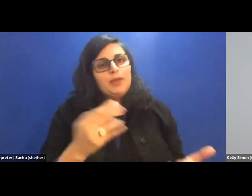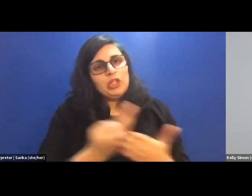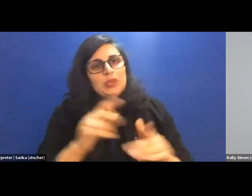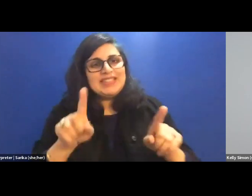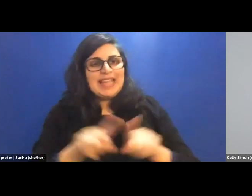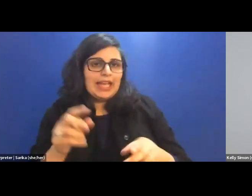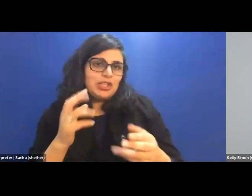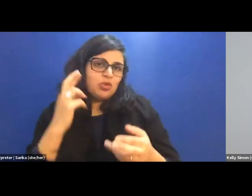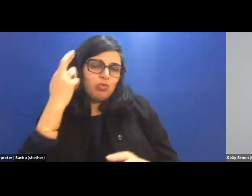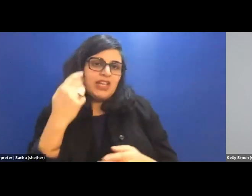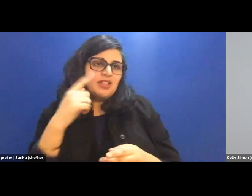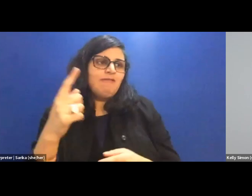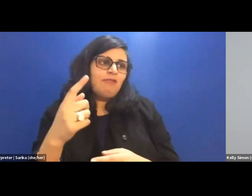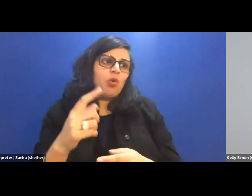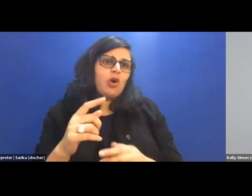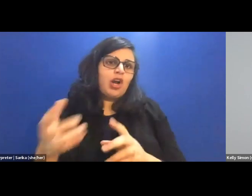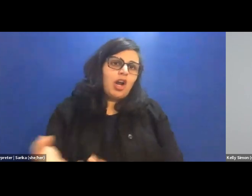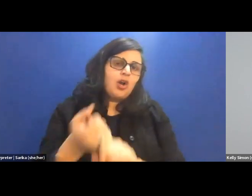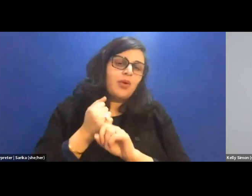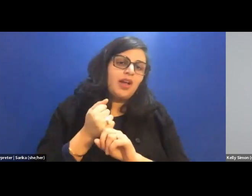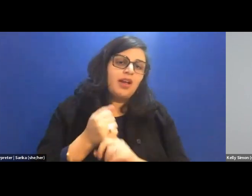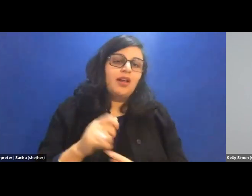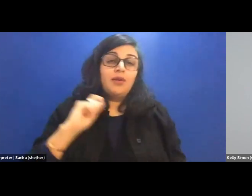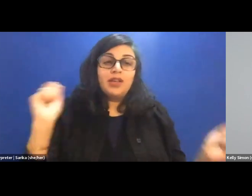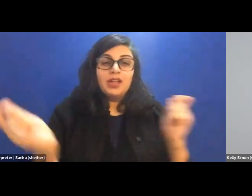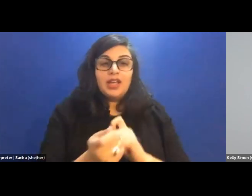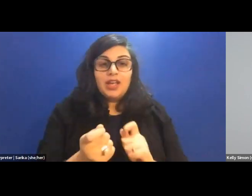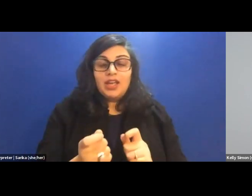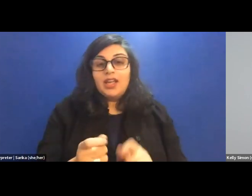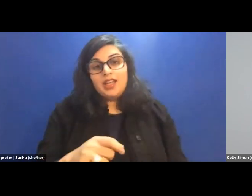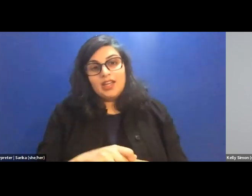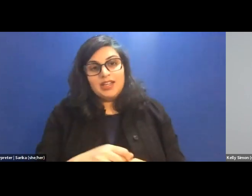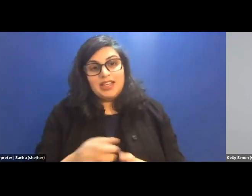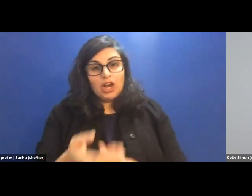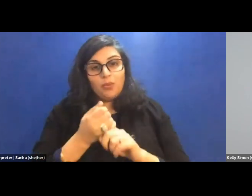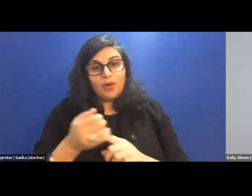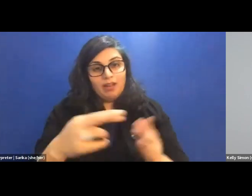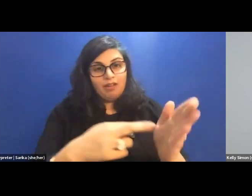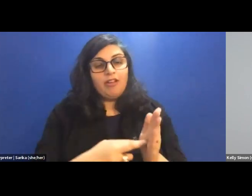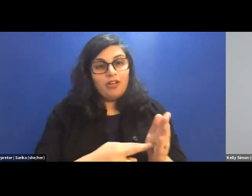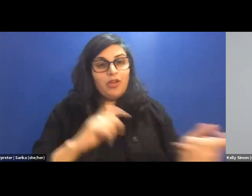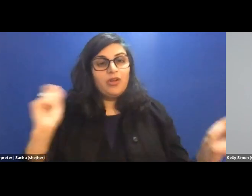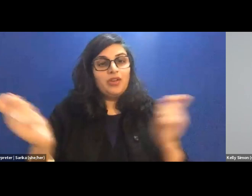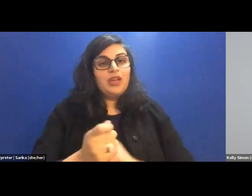low-level crimes typically abused by police to justify arrests of peaceful protests. We